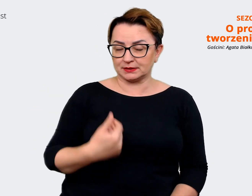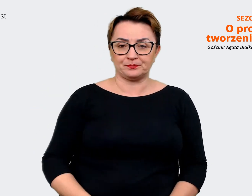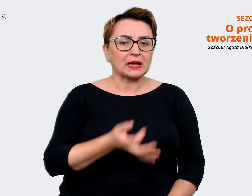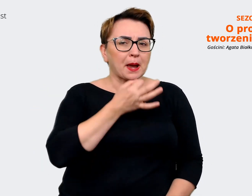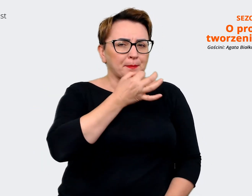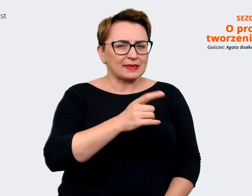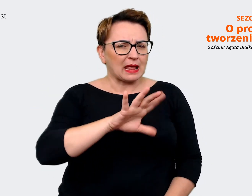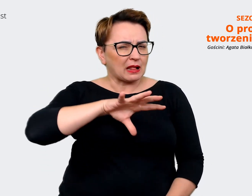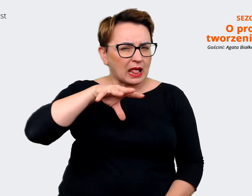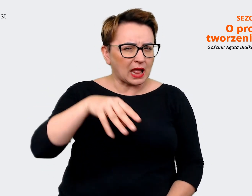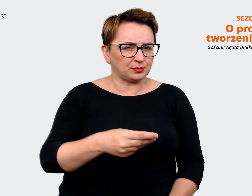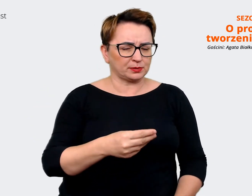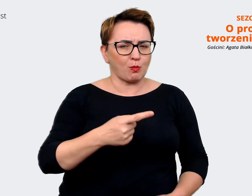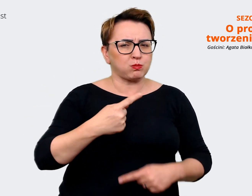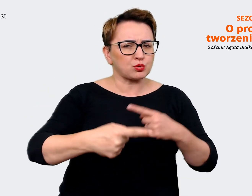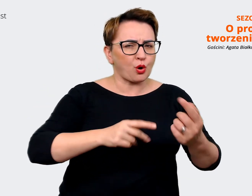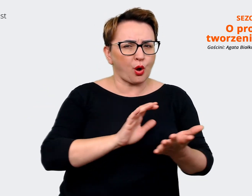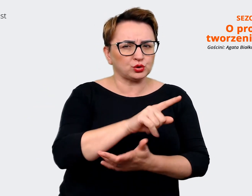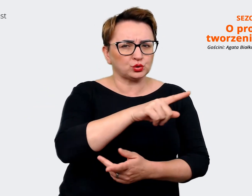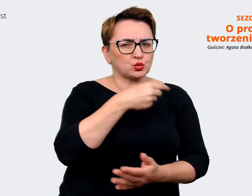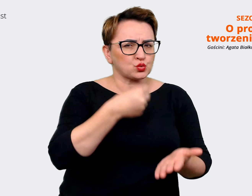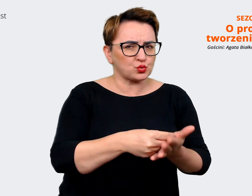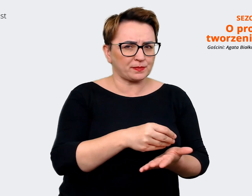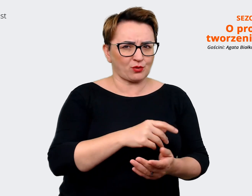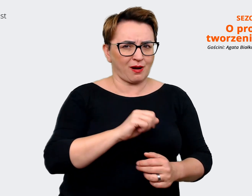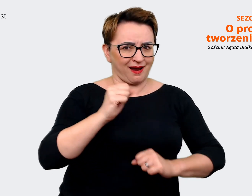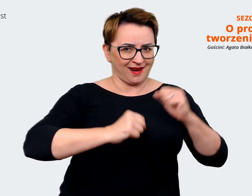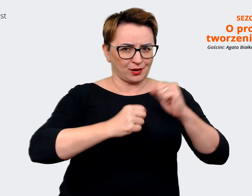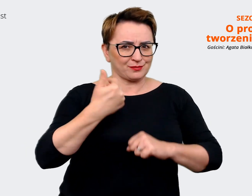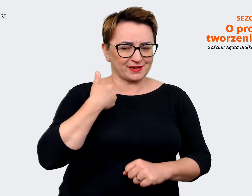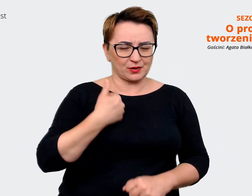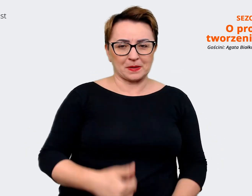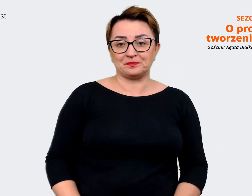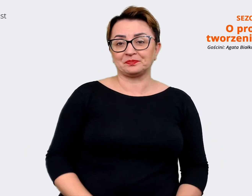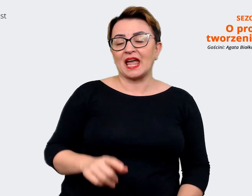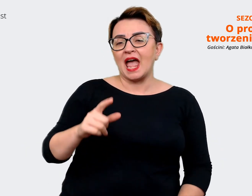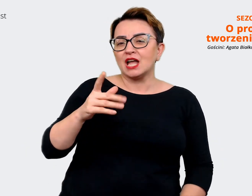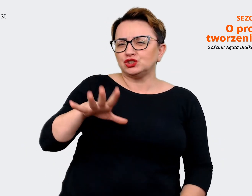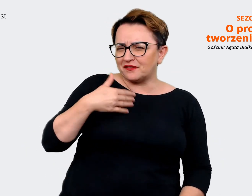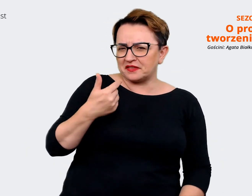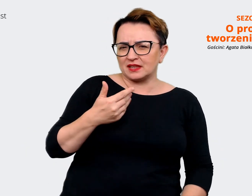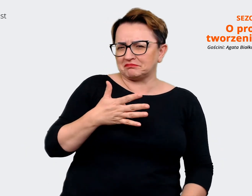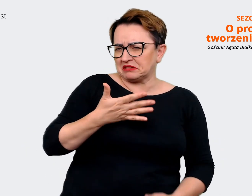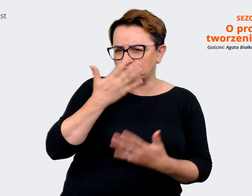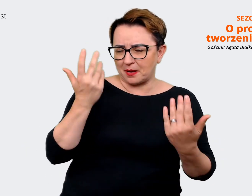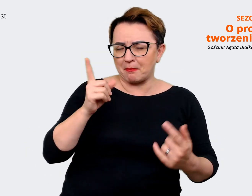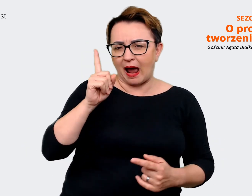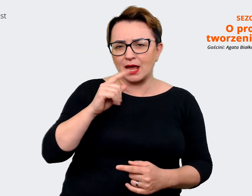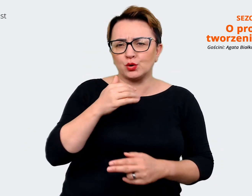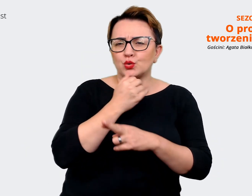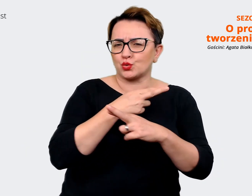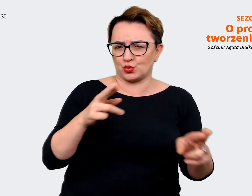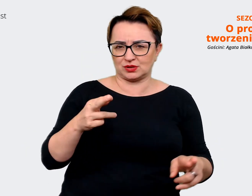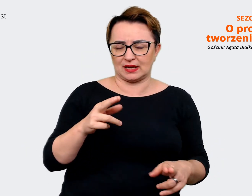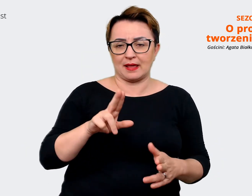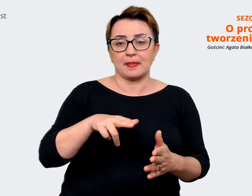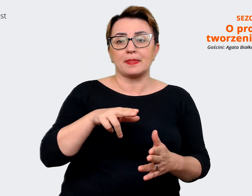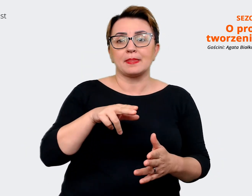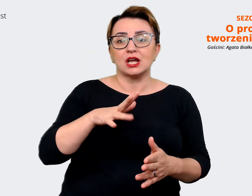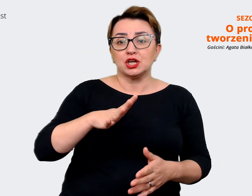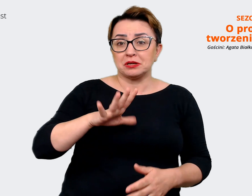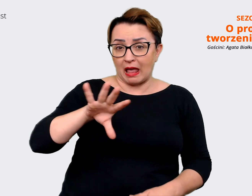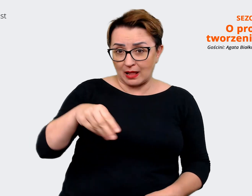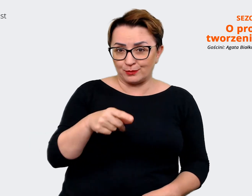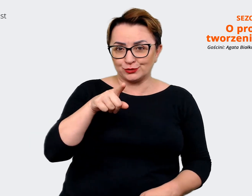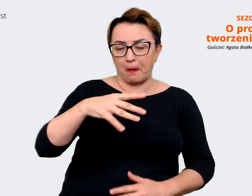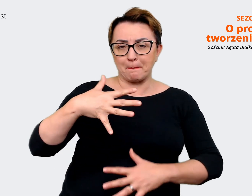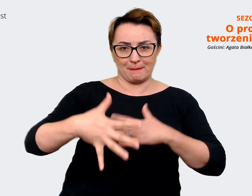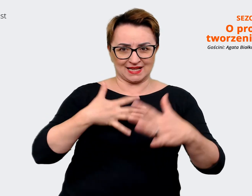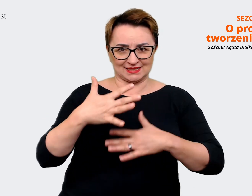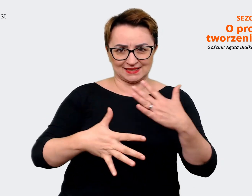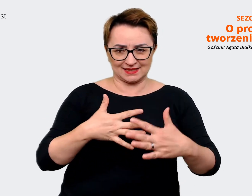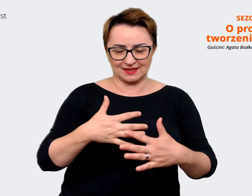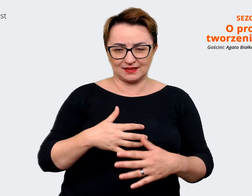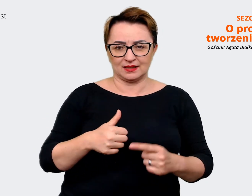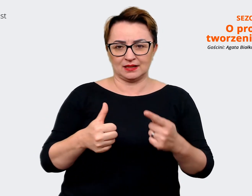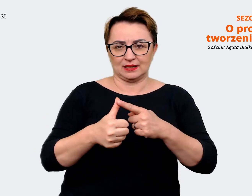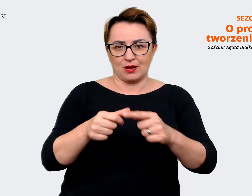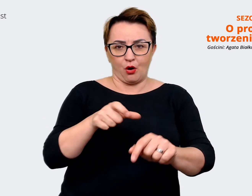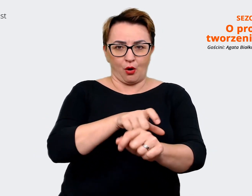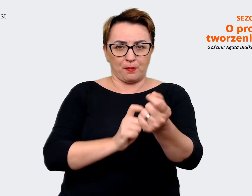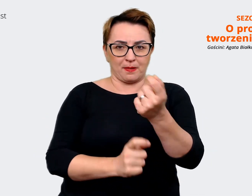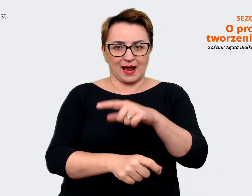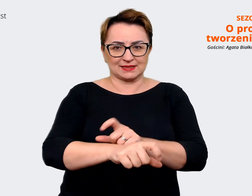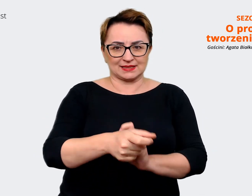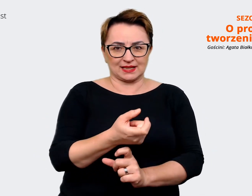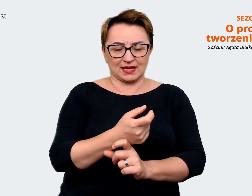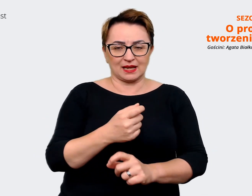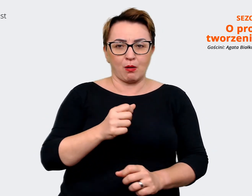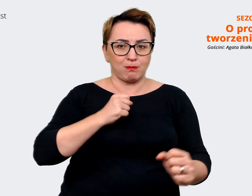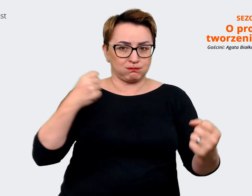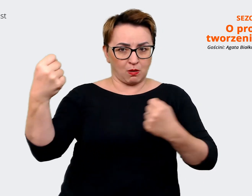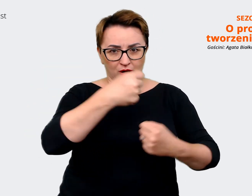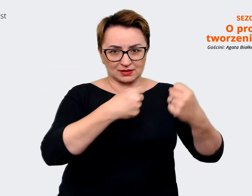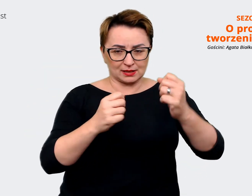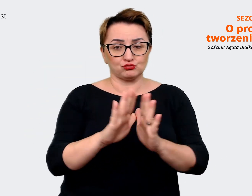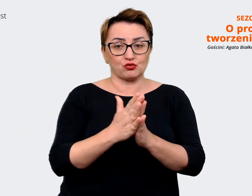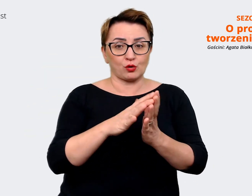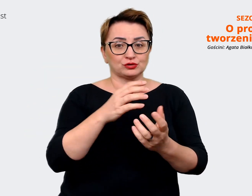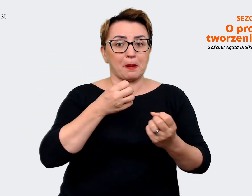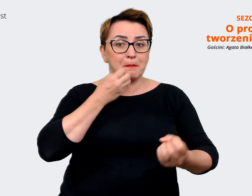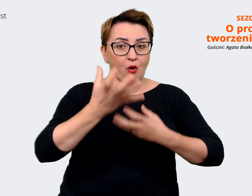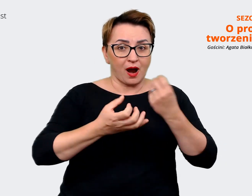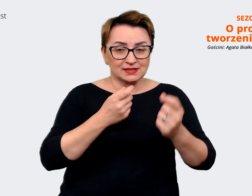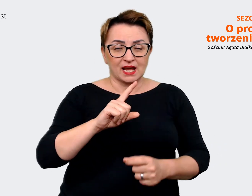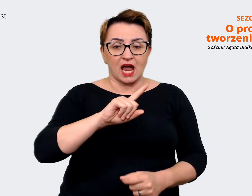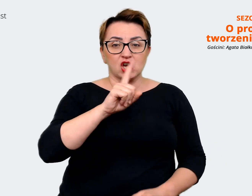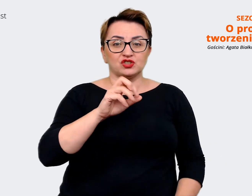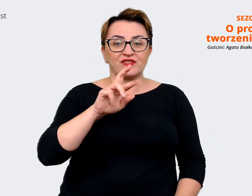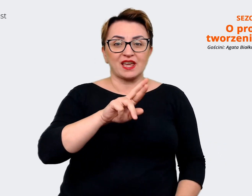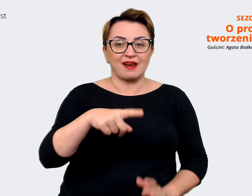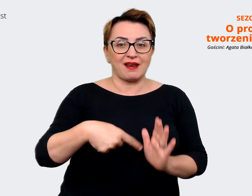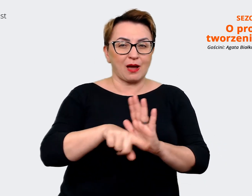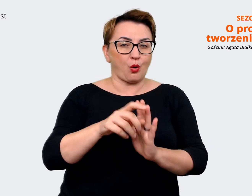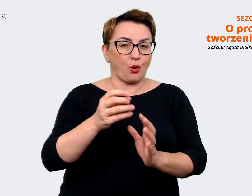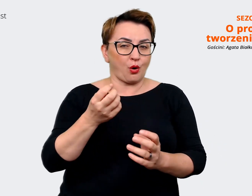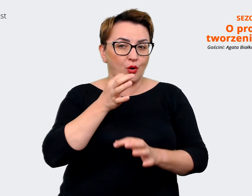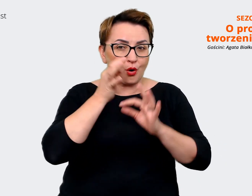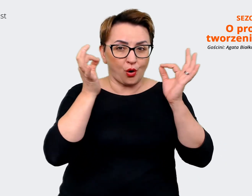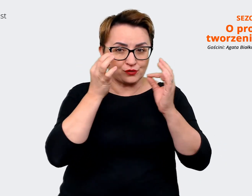I'm not sure if I've bought anything strange. I've definitely had a mix of different things. It could be a mix like boxing wristbands, poetry books, cat litter, a whole package of various toys for kids...